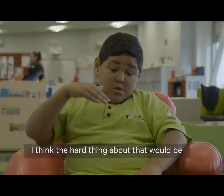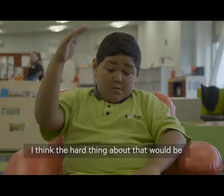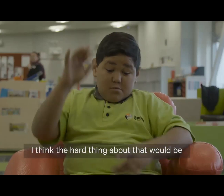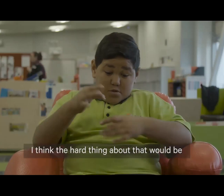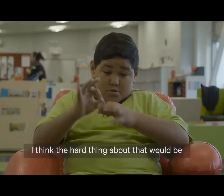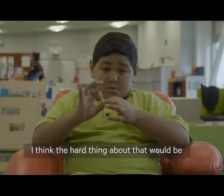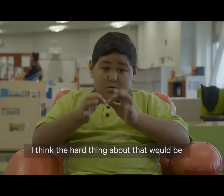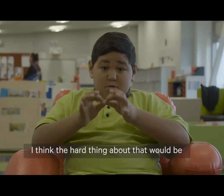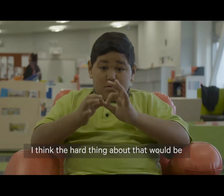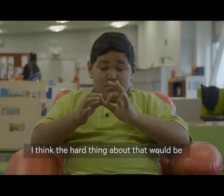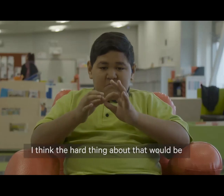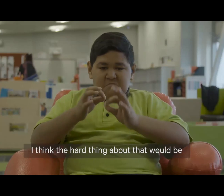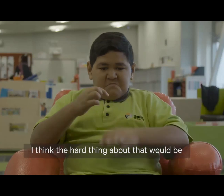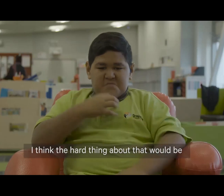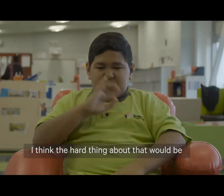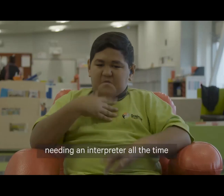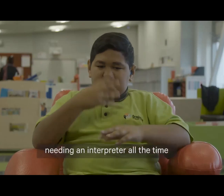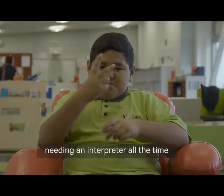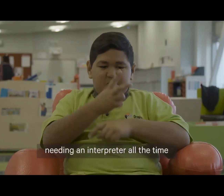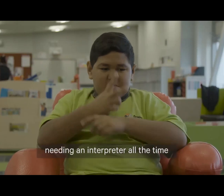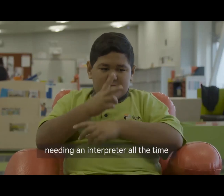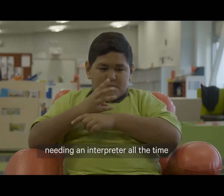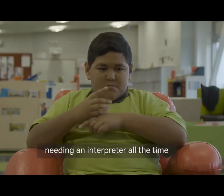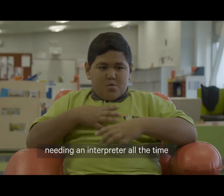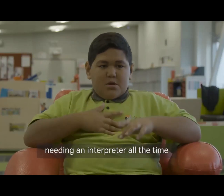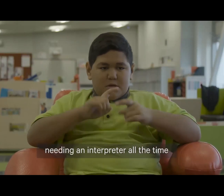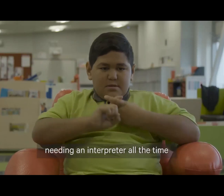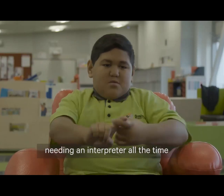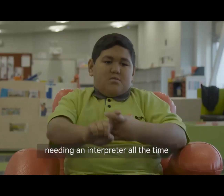I think the hard thing about that would be needing an interpreter all the time.